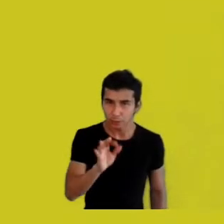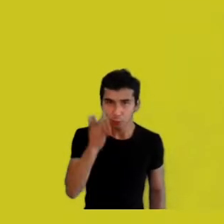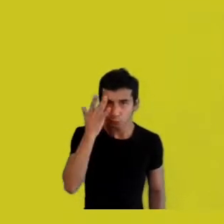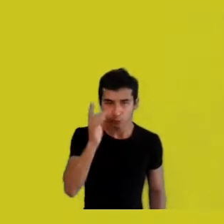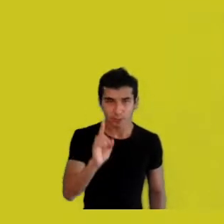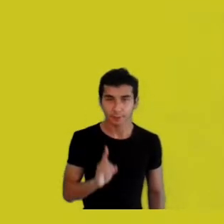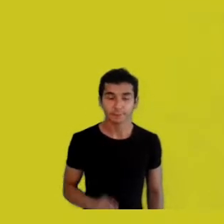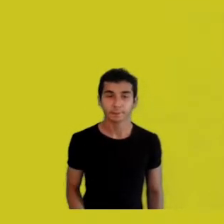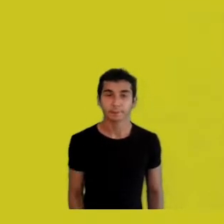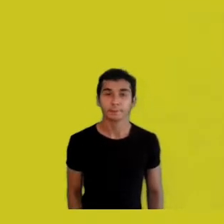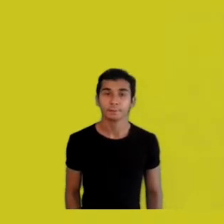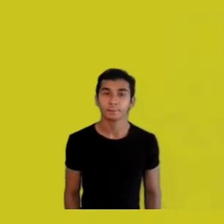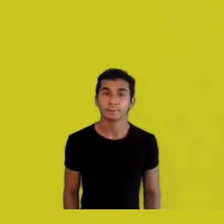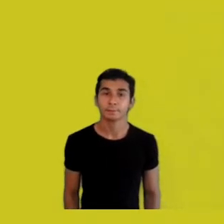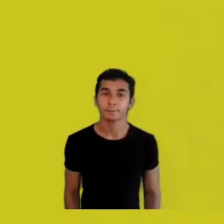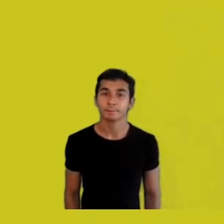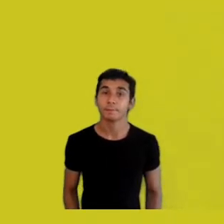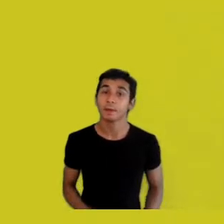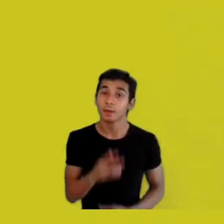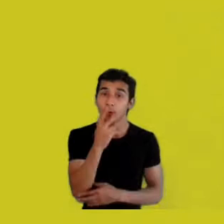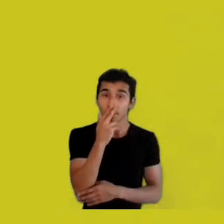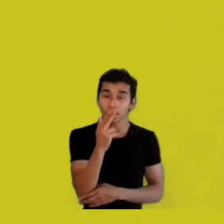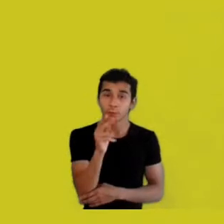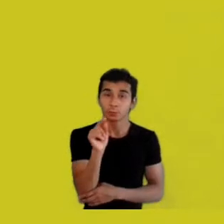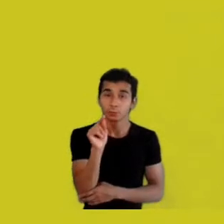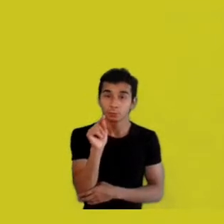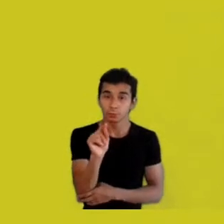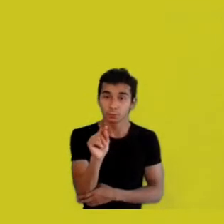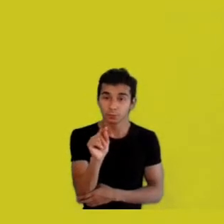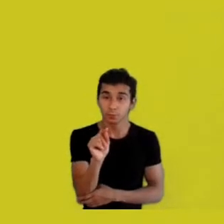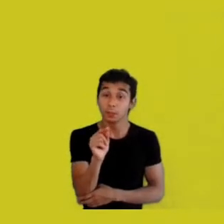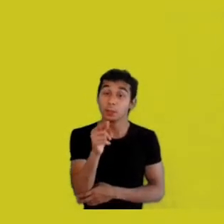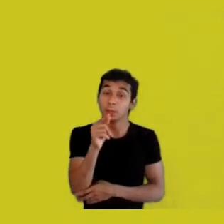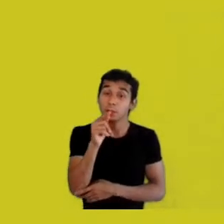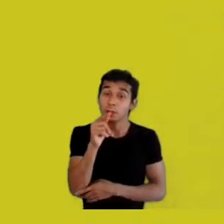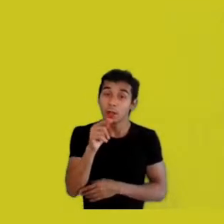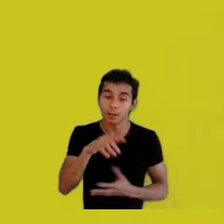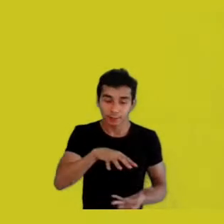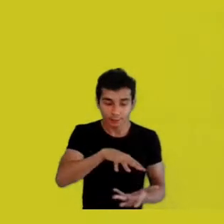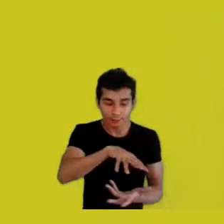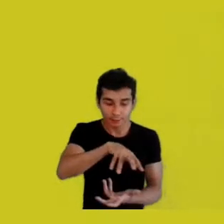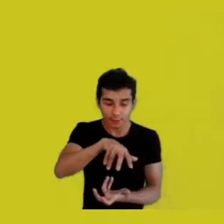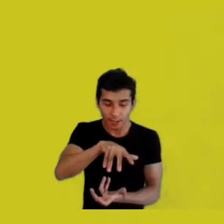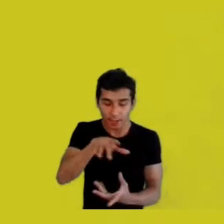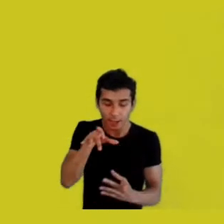Again, the question of the link to earth is absolutely fundamental.